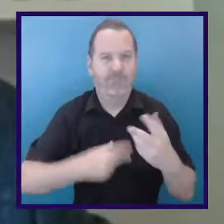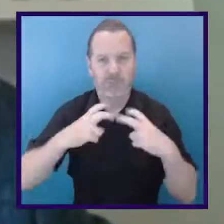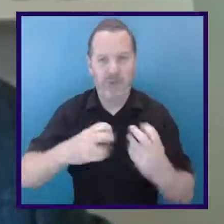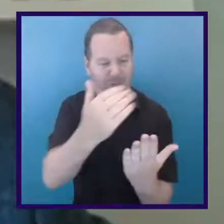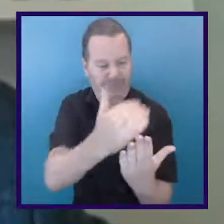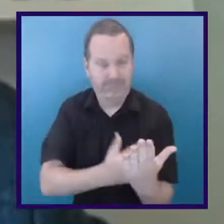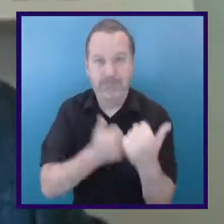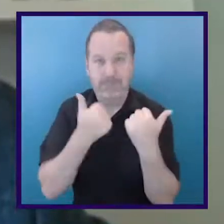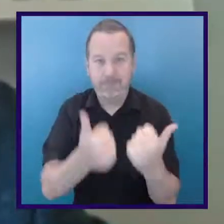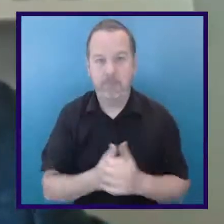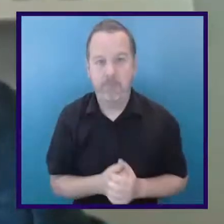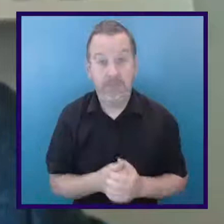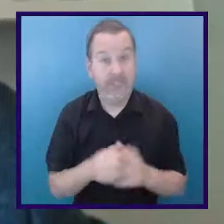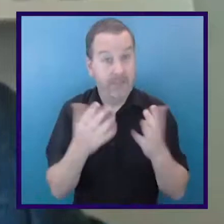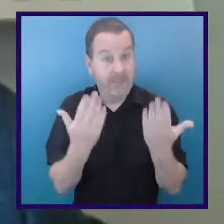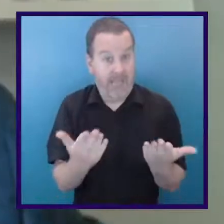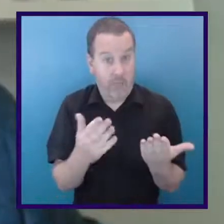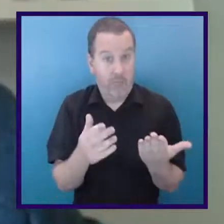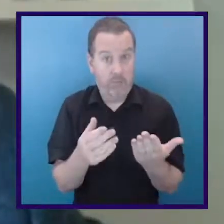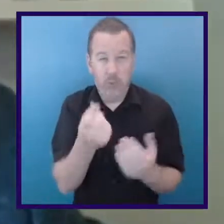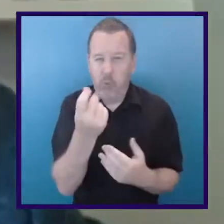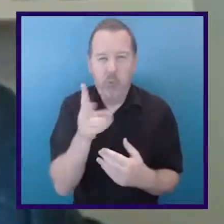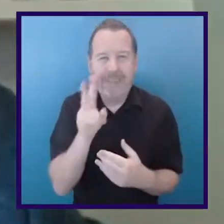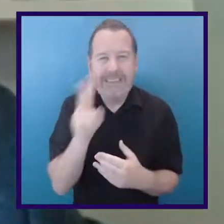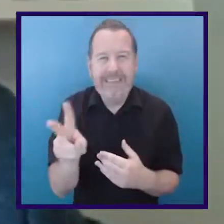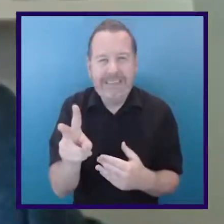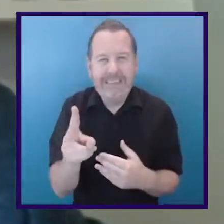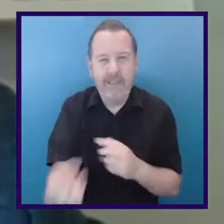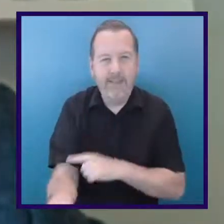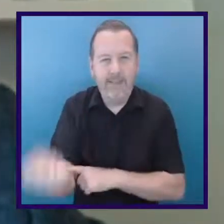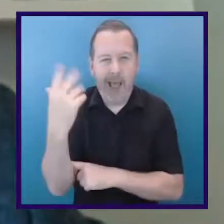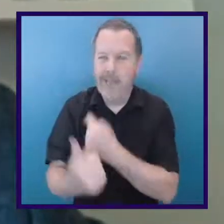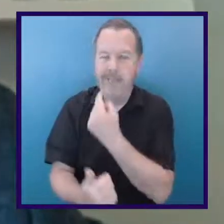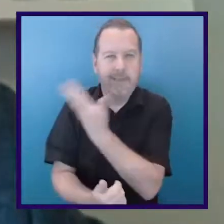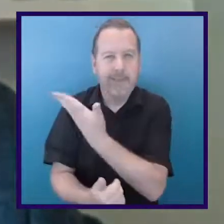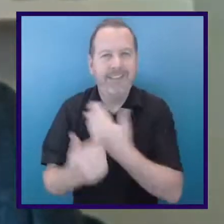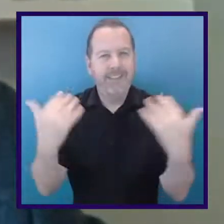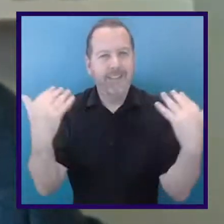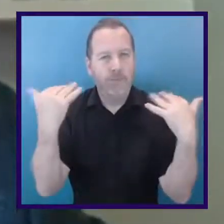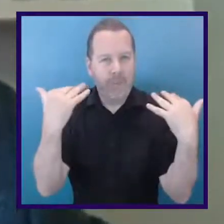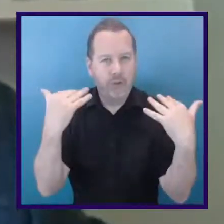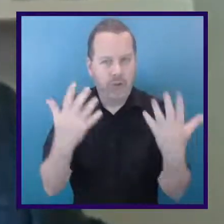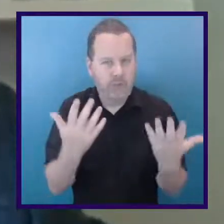On your screen you should be able to see a slide with details about what we did in our